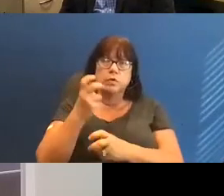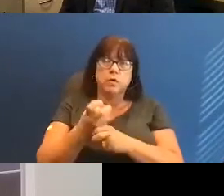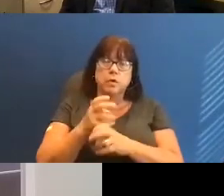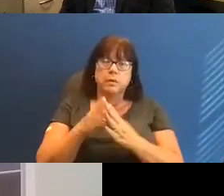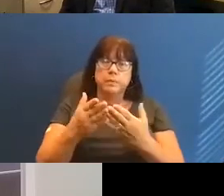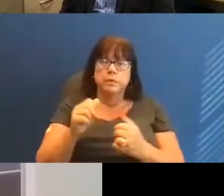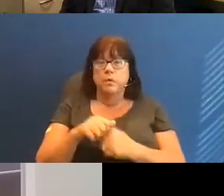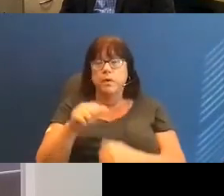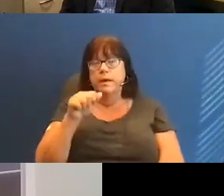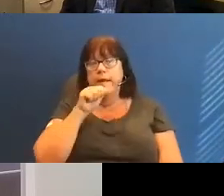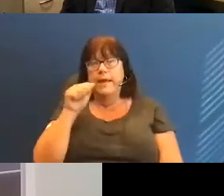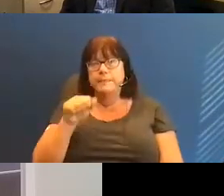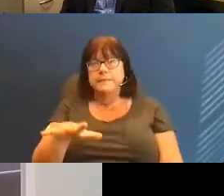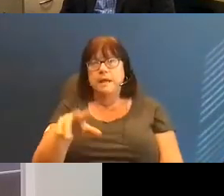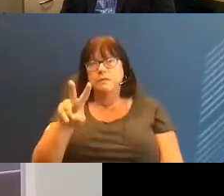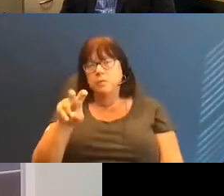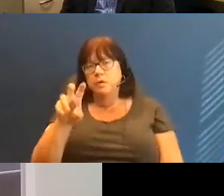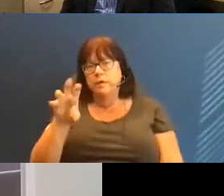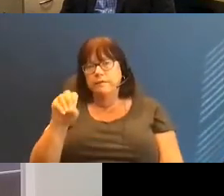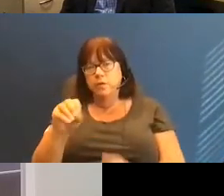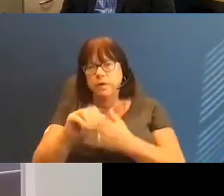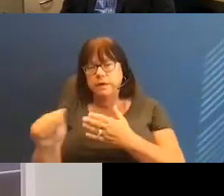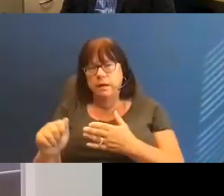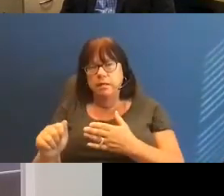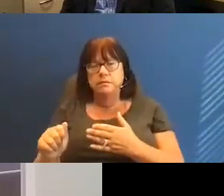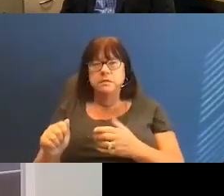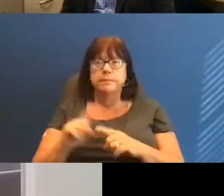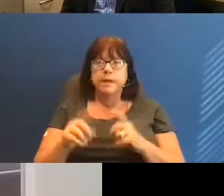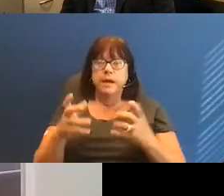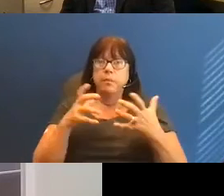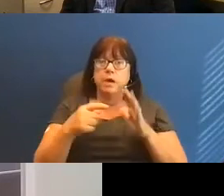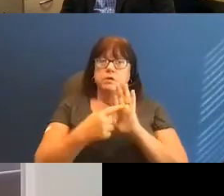get it for about $240 at the moment, but I want to point out, you see in the middle of the page here,